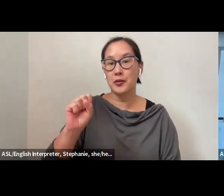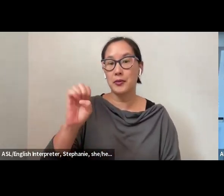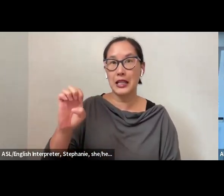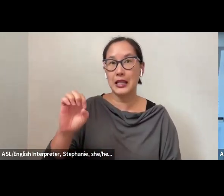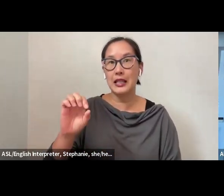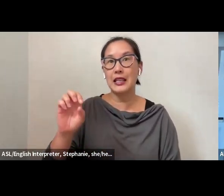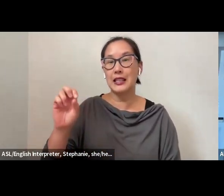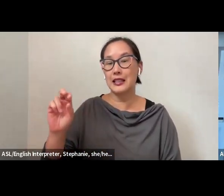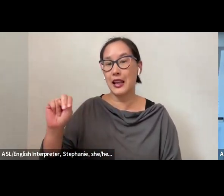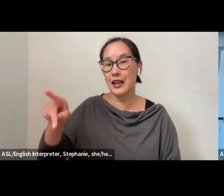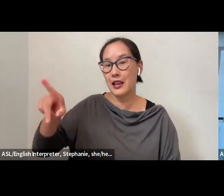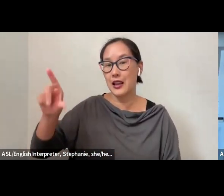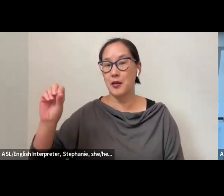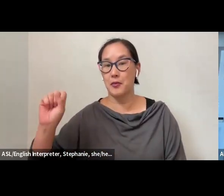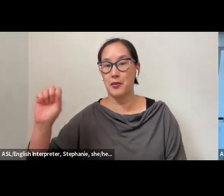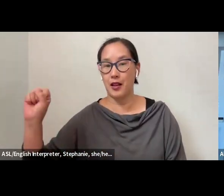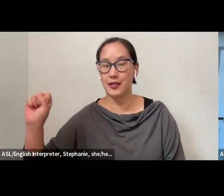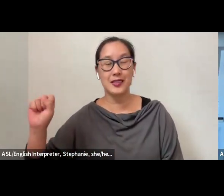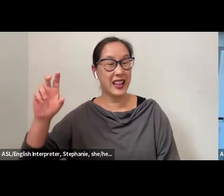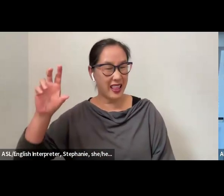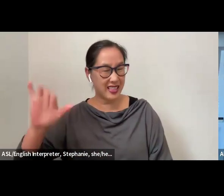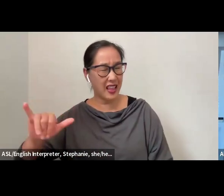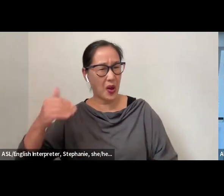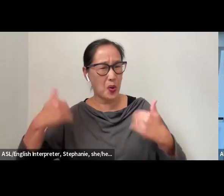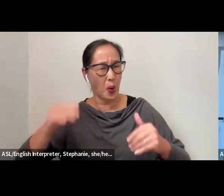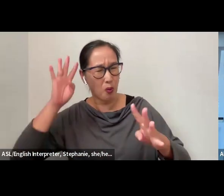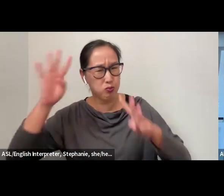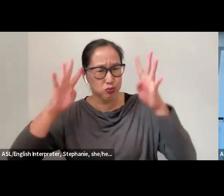It's been a creative challenge telling this story visually